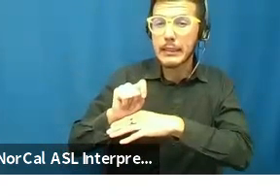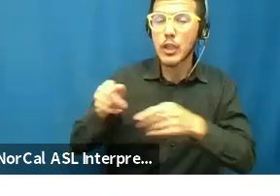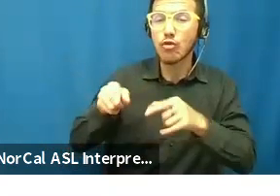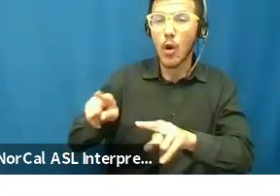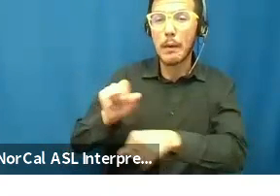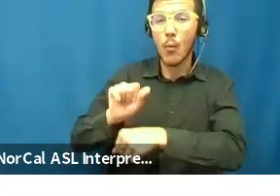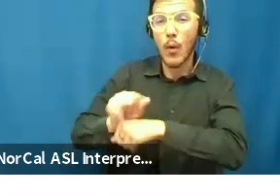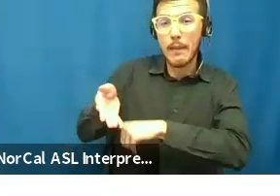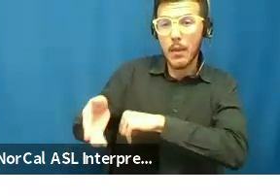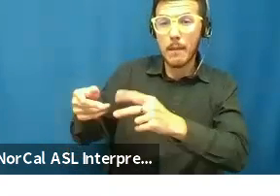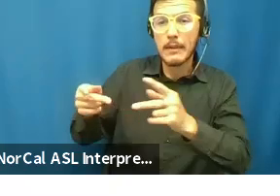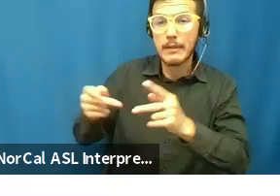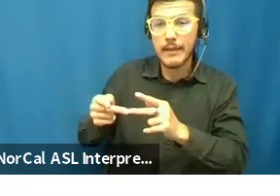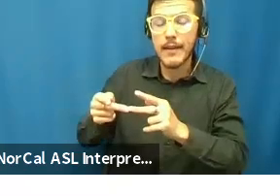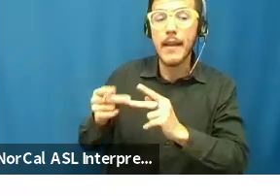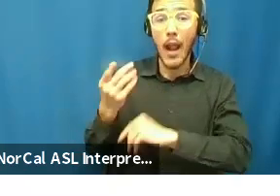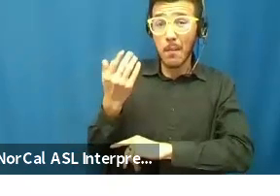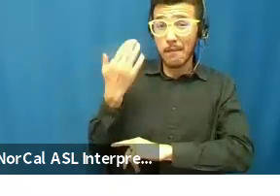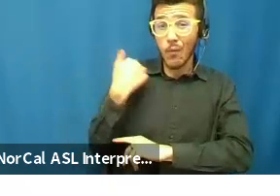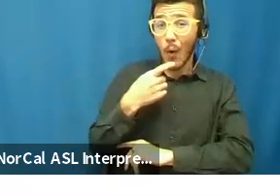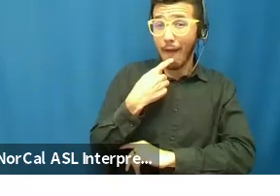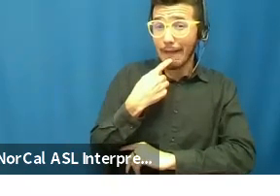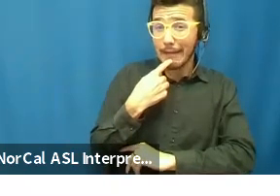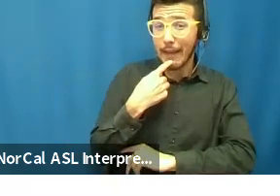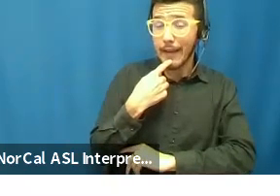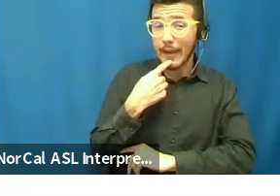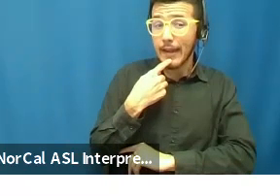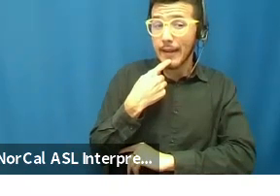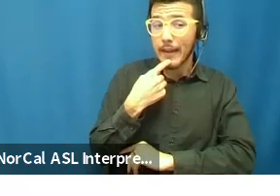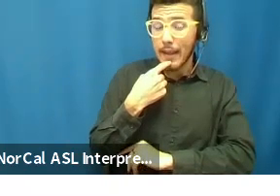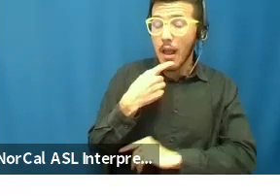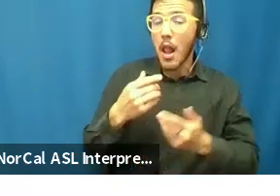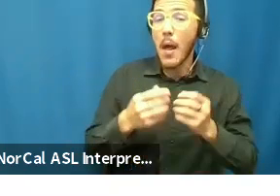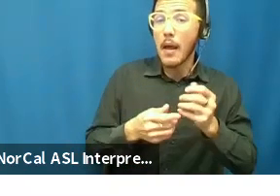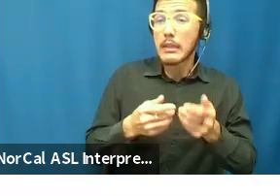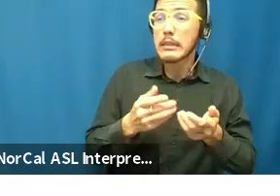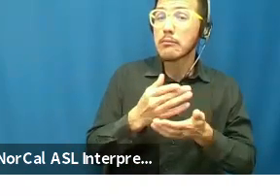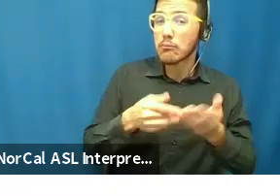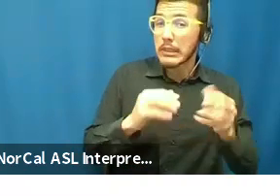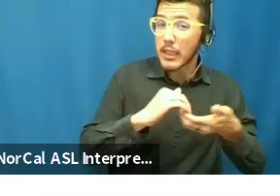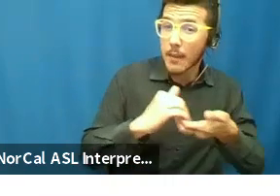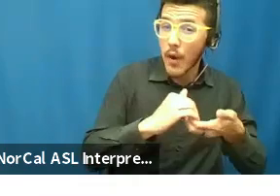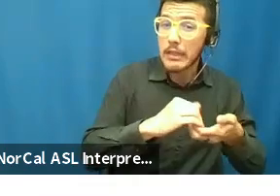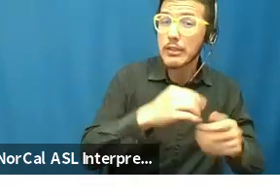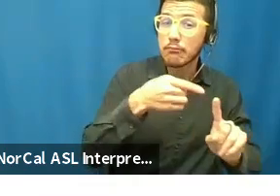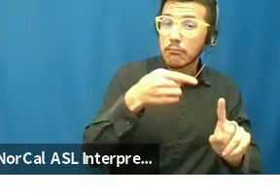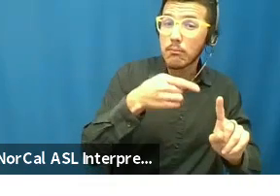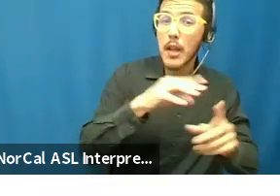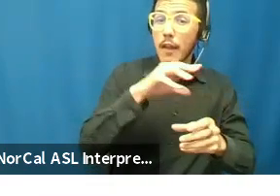previously, some of this also this collaboration involved persons with disabilities in trainings,